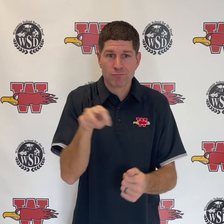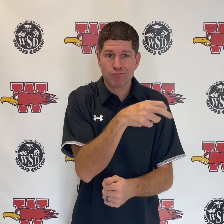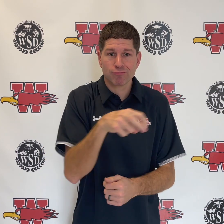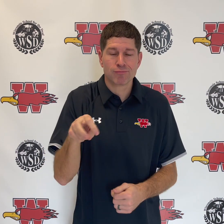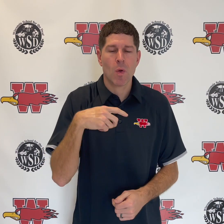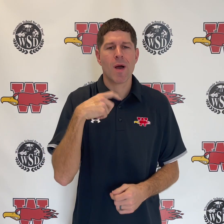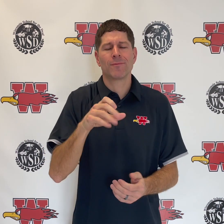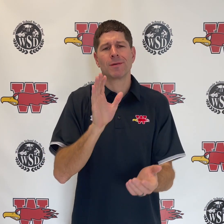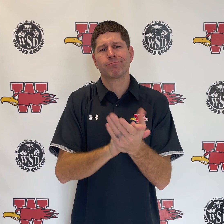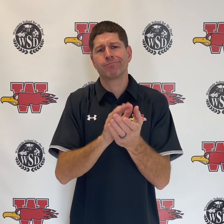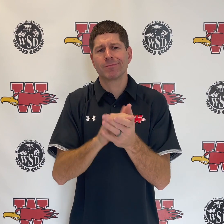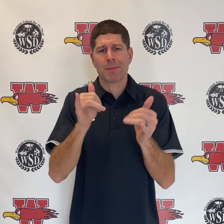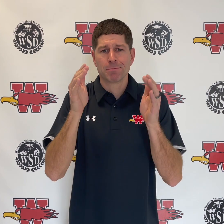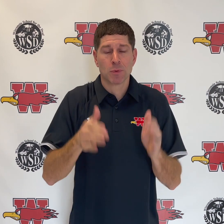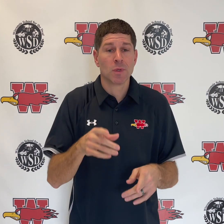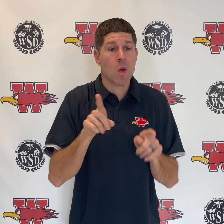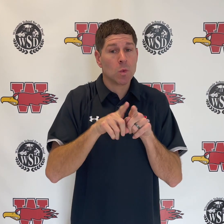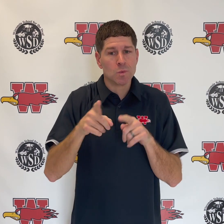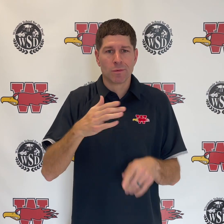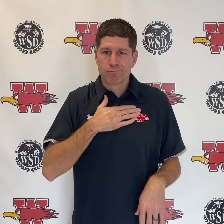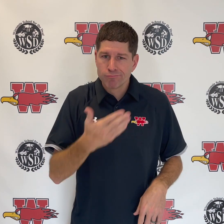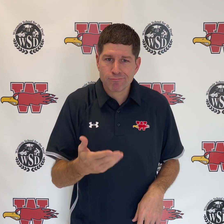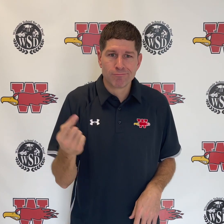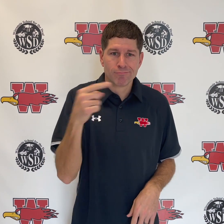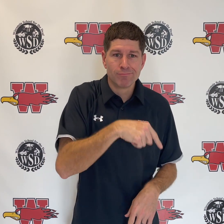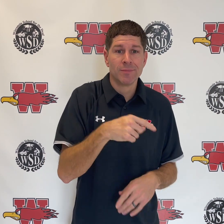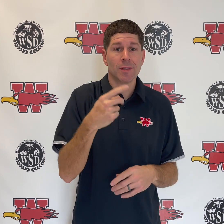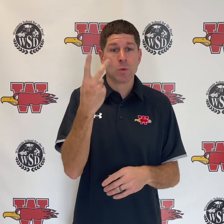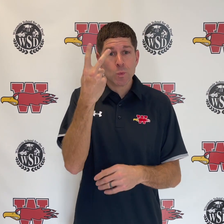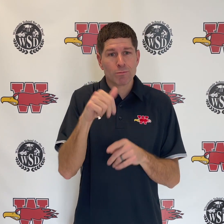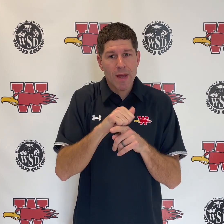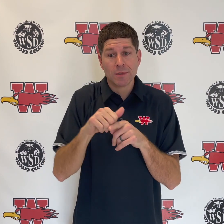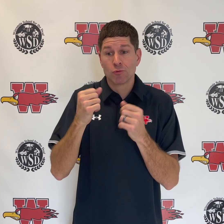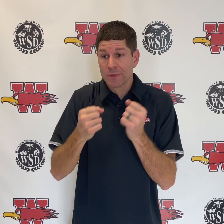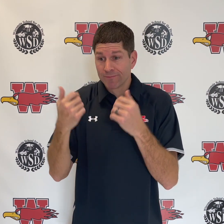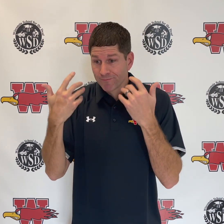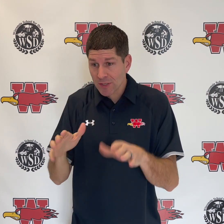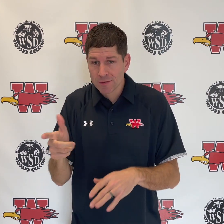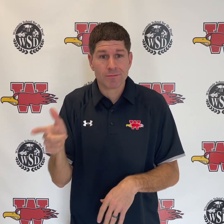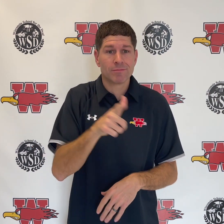So this year she is involved in basketball and cheerleading. So it's great that she can balance